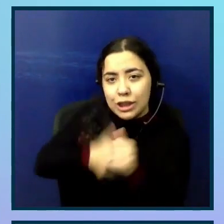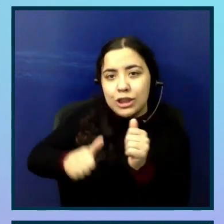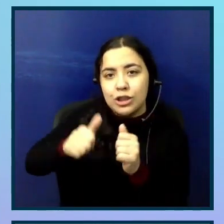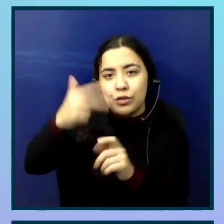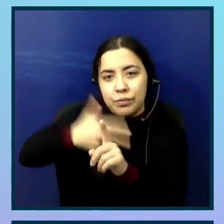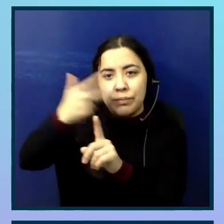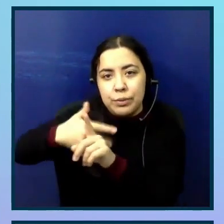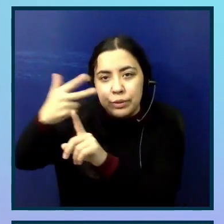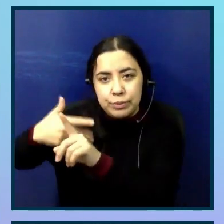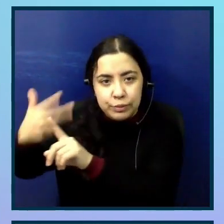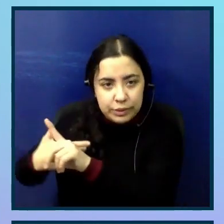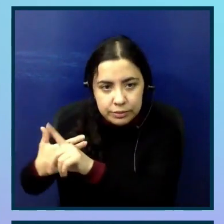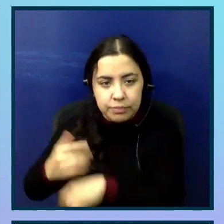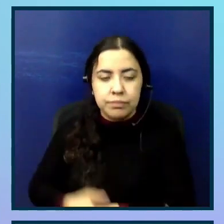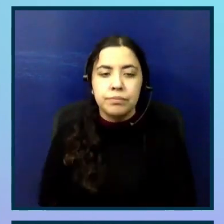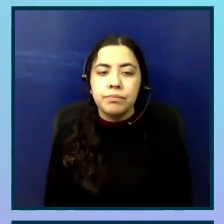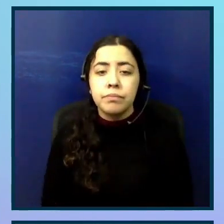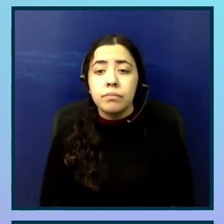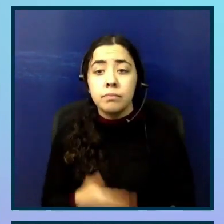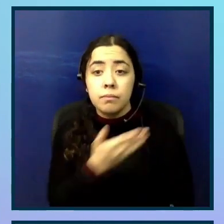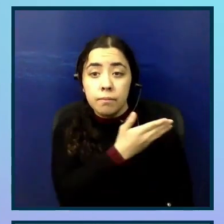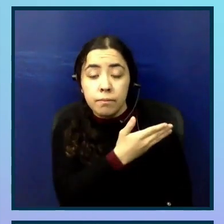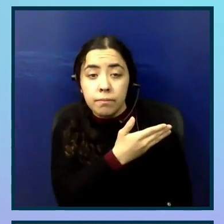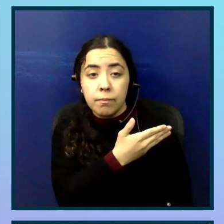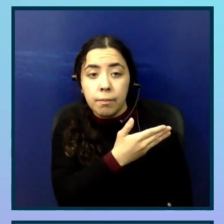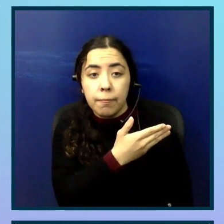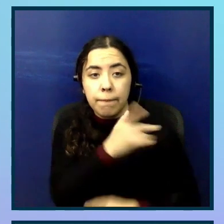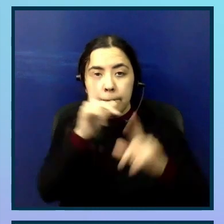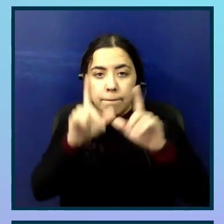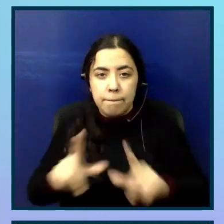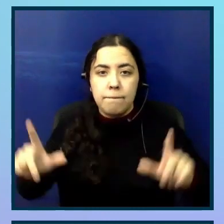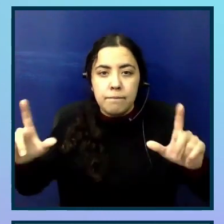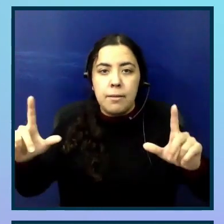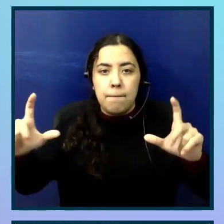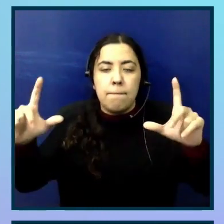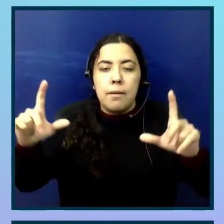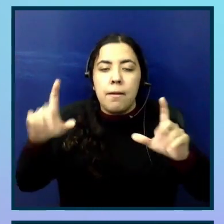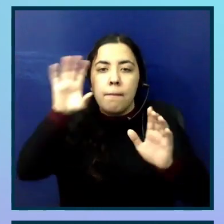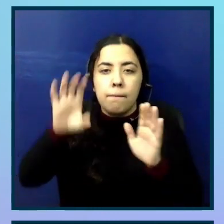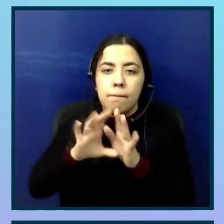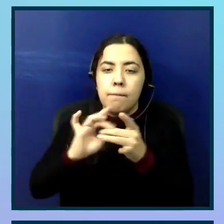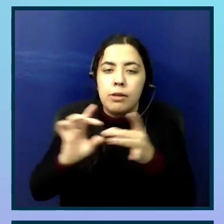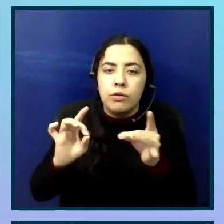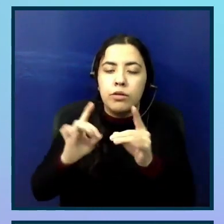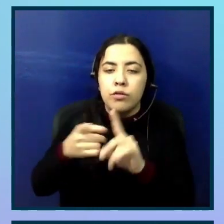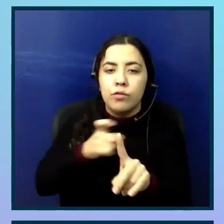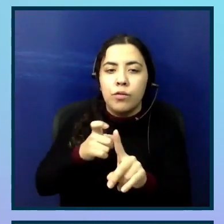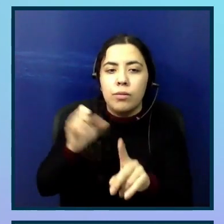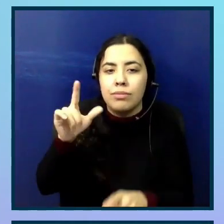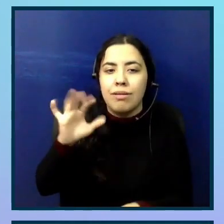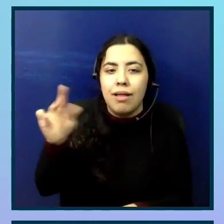Here is a screenshot of a Slack message from Slack CPO, Cal Henderson, calling out at the bottom there,